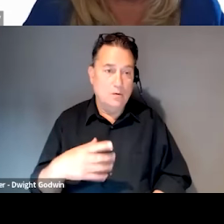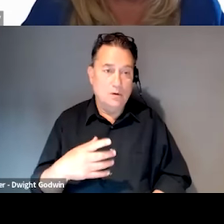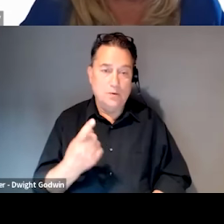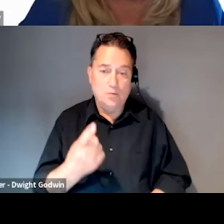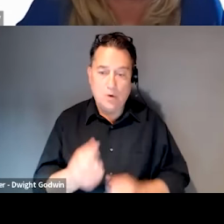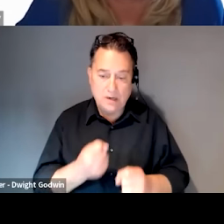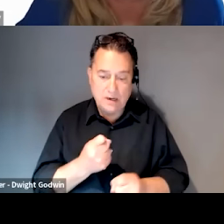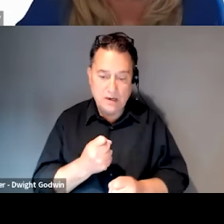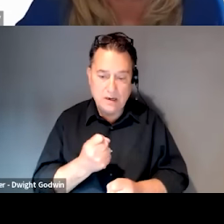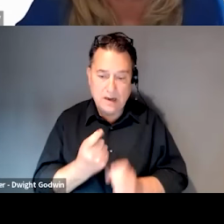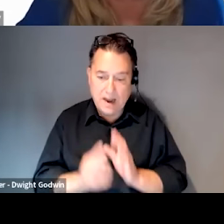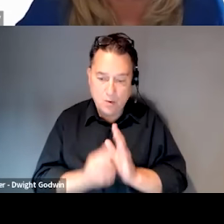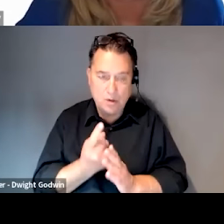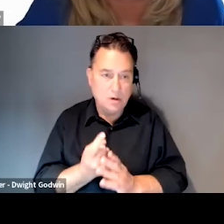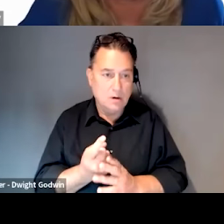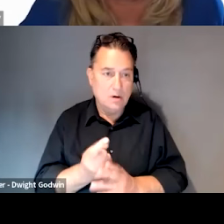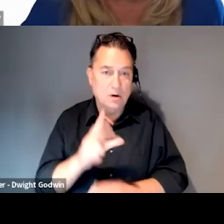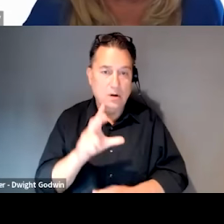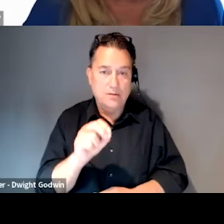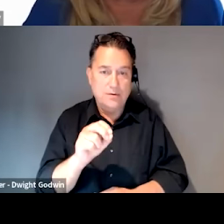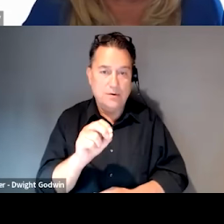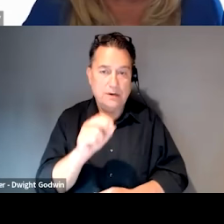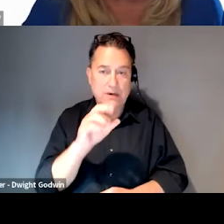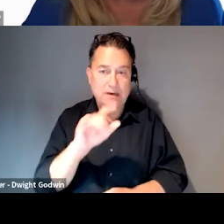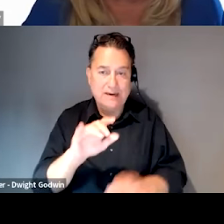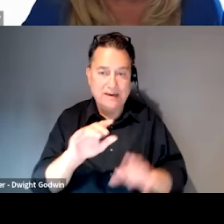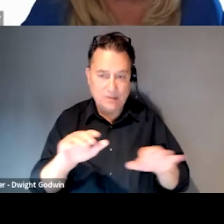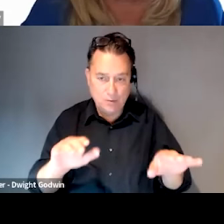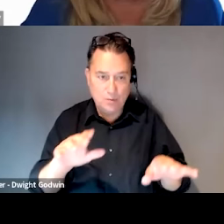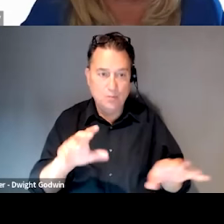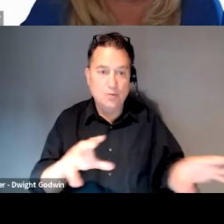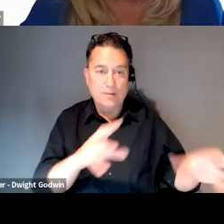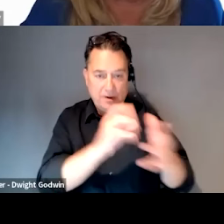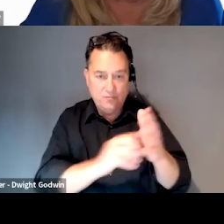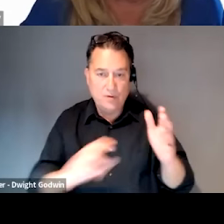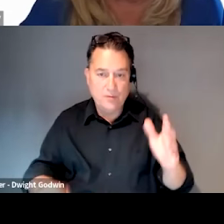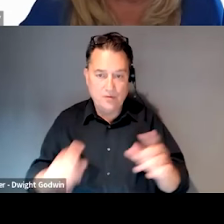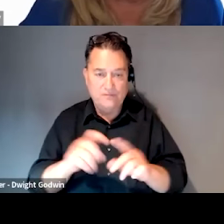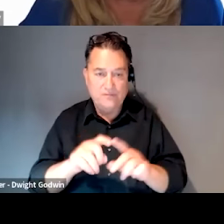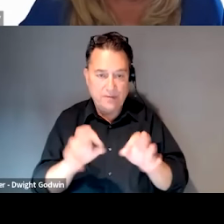there'll be about 30 children removed. You can imagine that many times when neglect